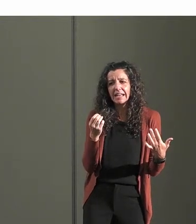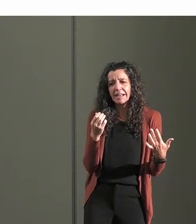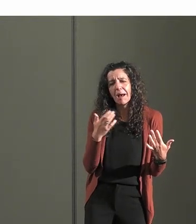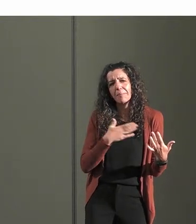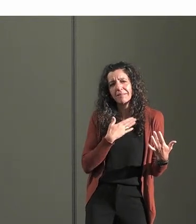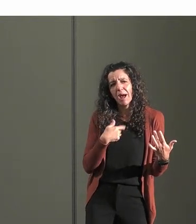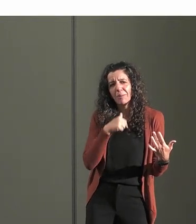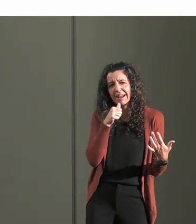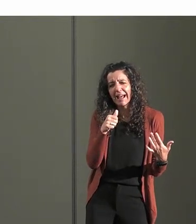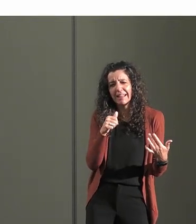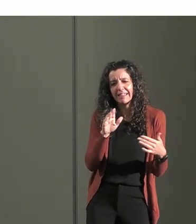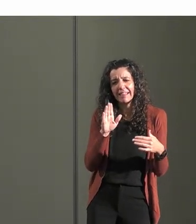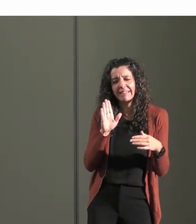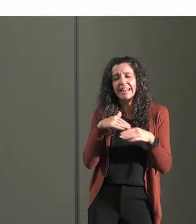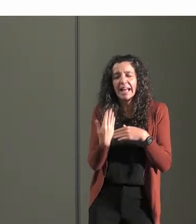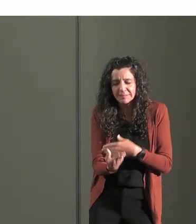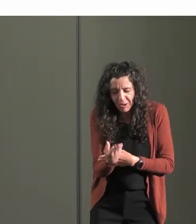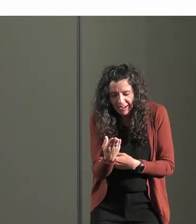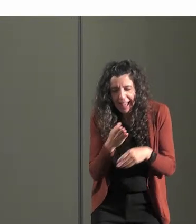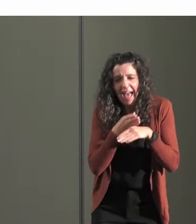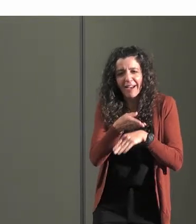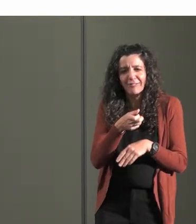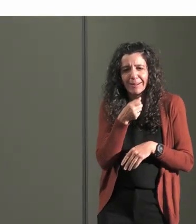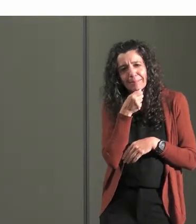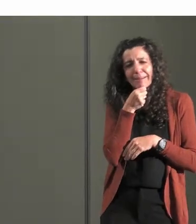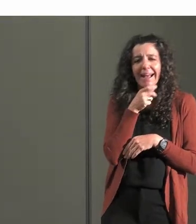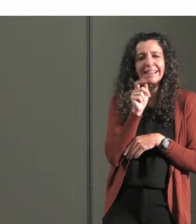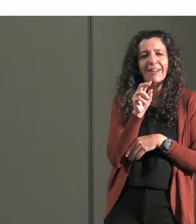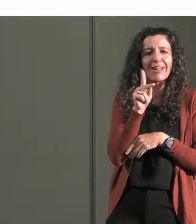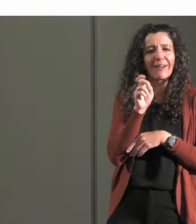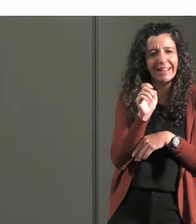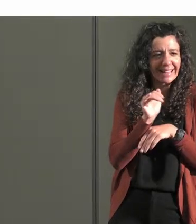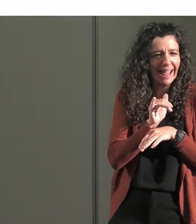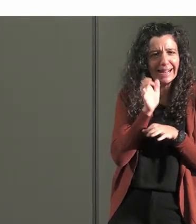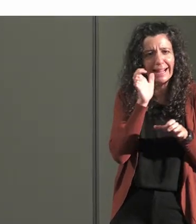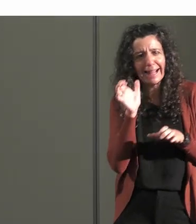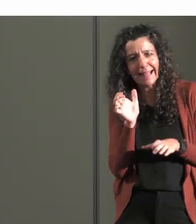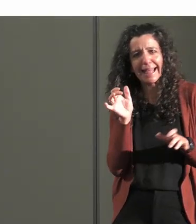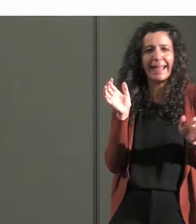8 in the morning I'm excited we got it. . At least we were not the day